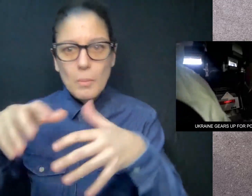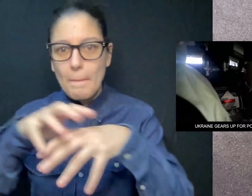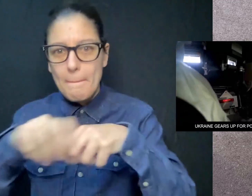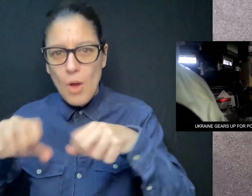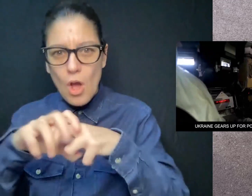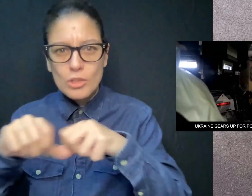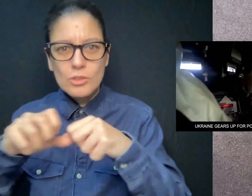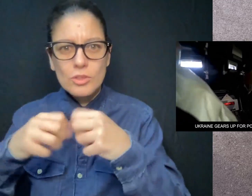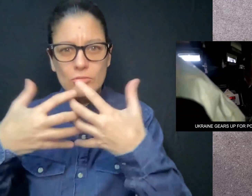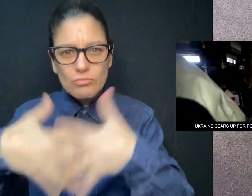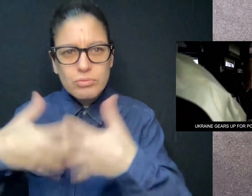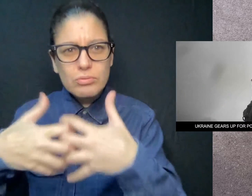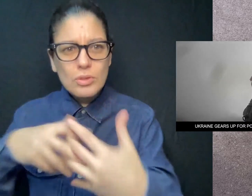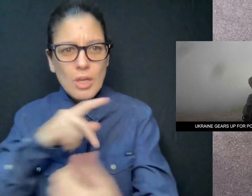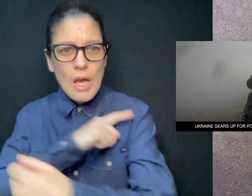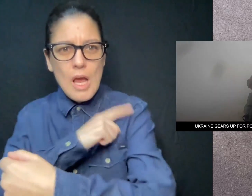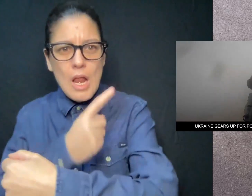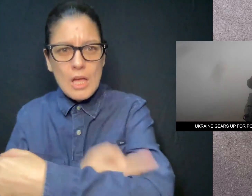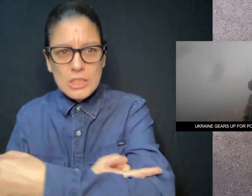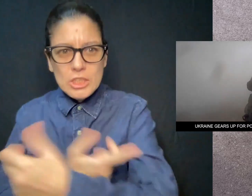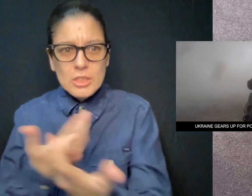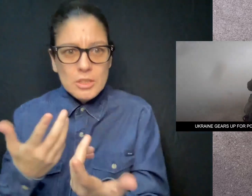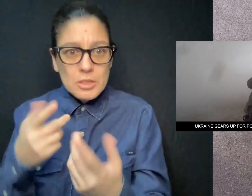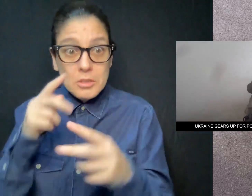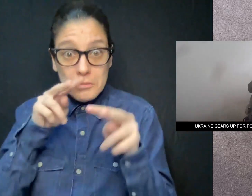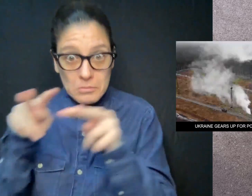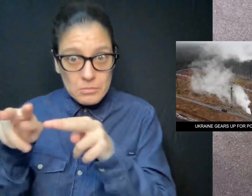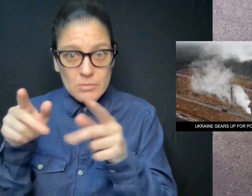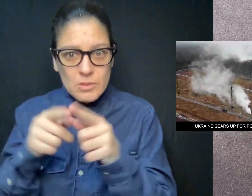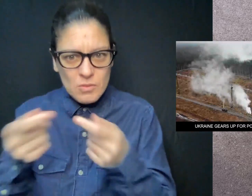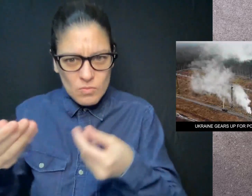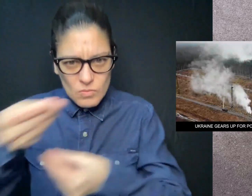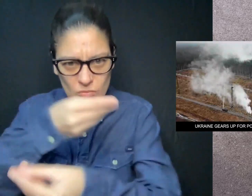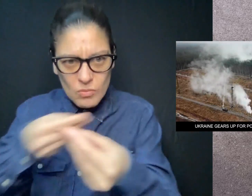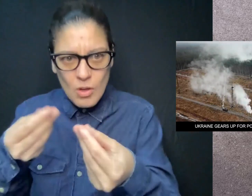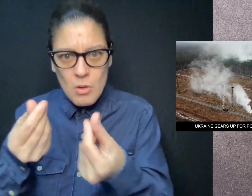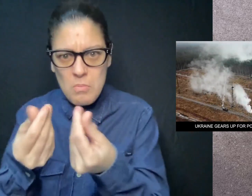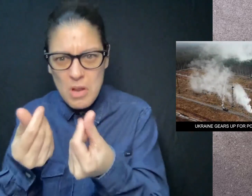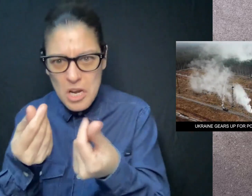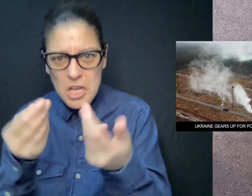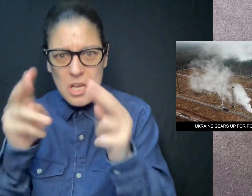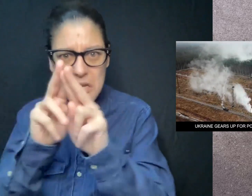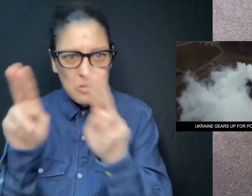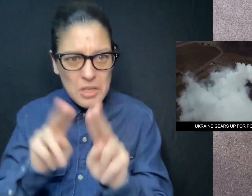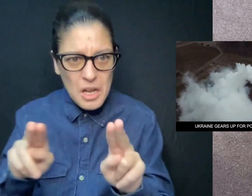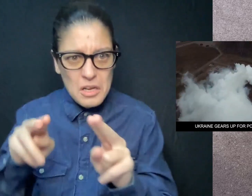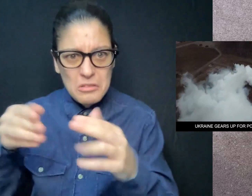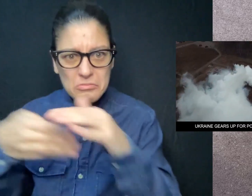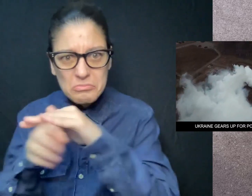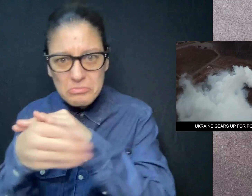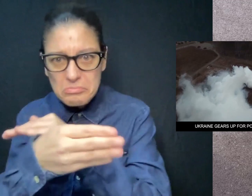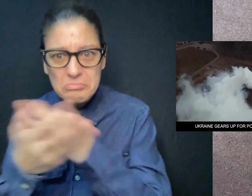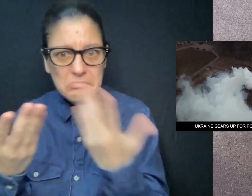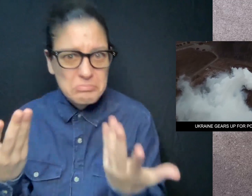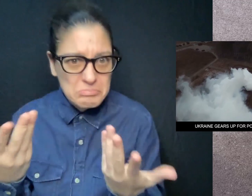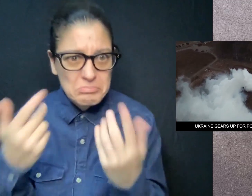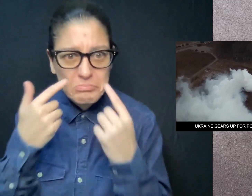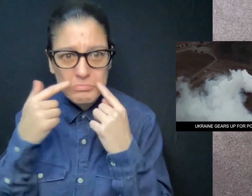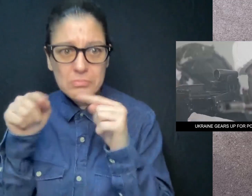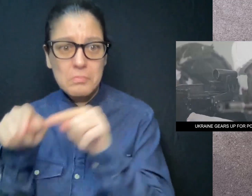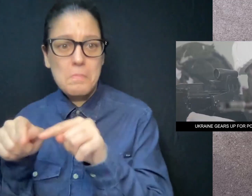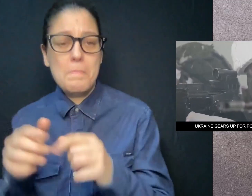Russian energy producers and even Russia's access to its international payment system